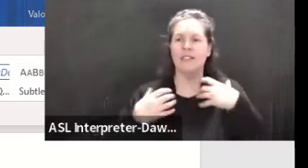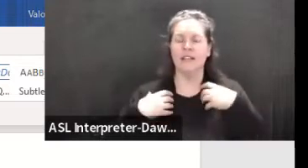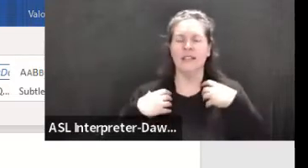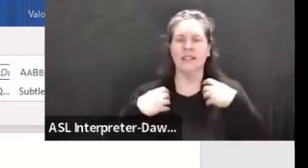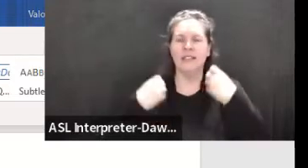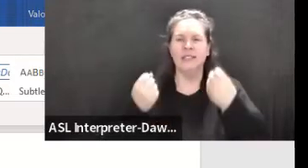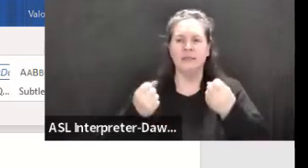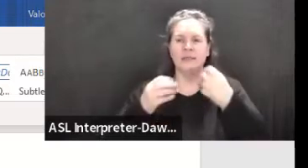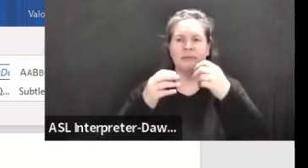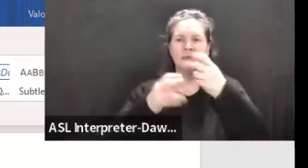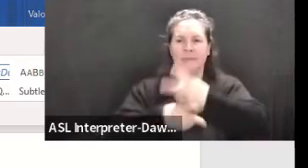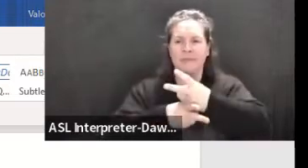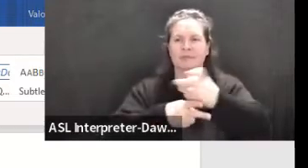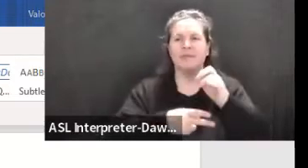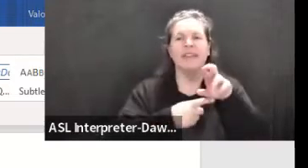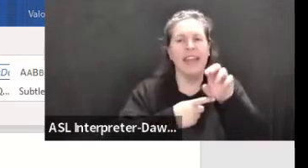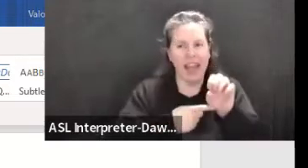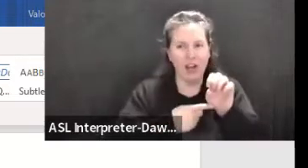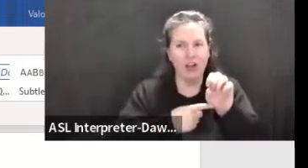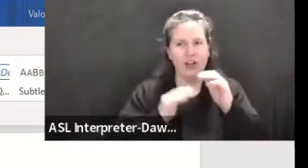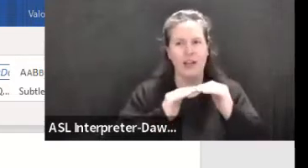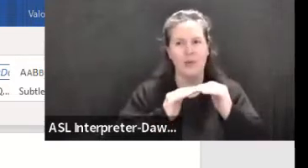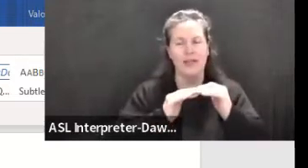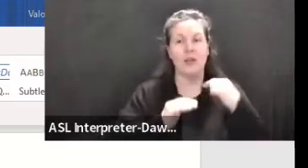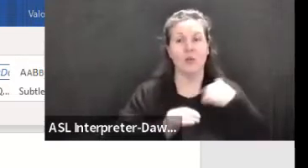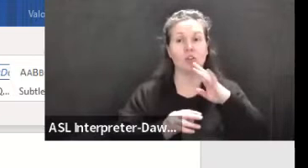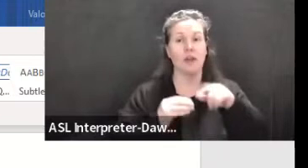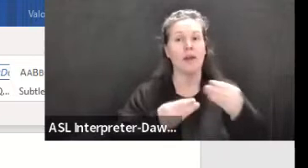because we are really talking about the delivery of healthcare to people,